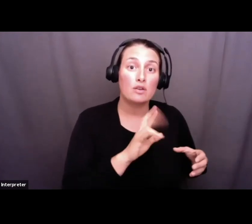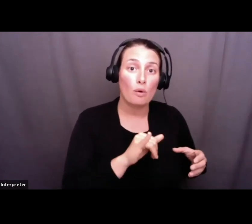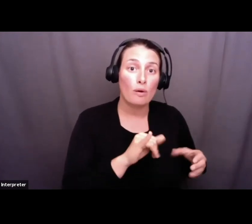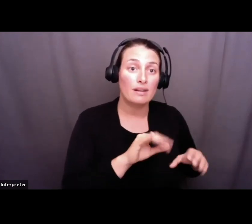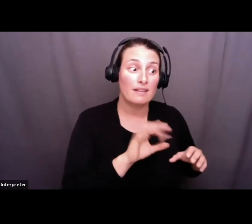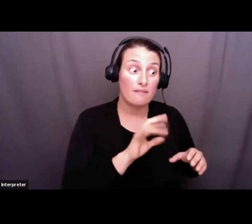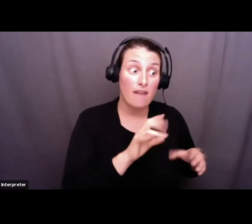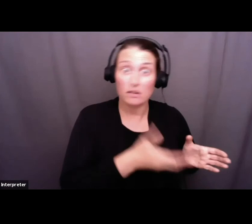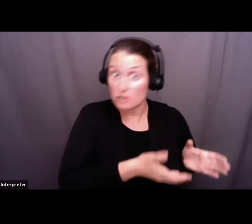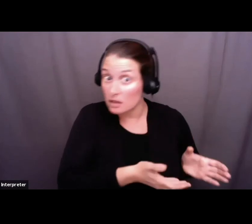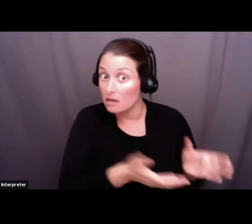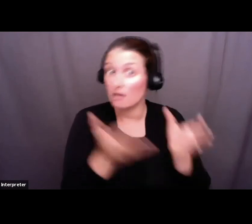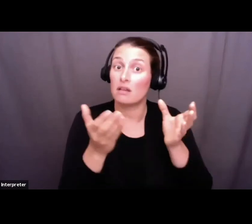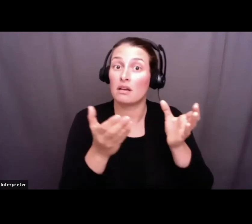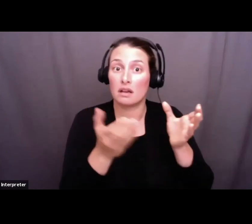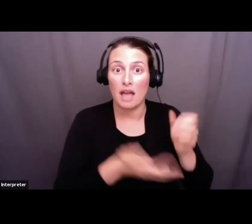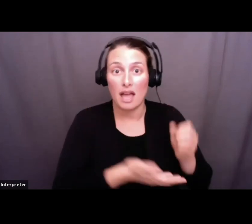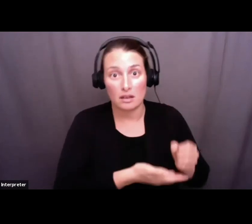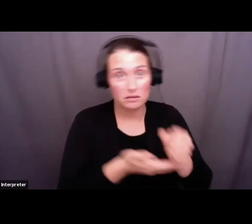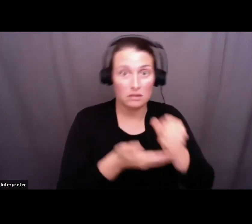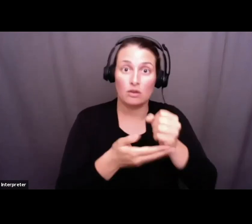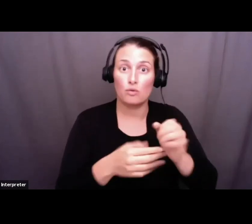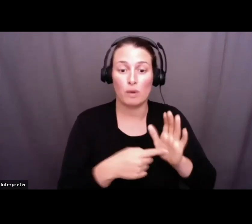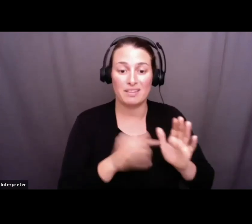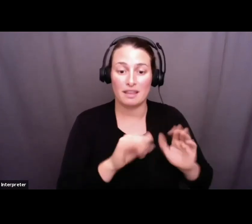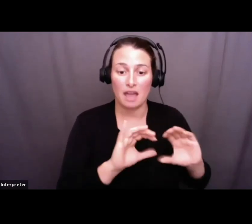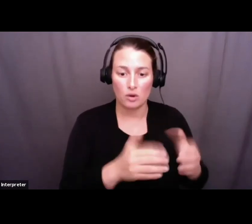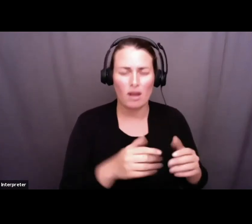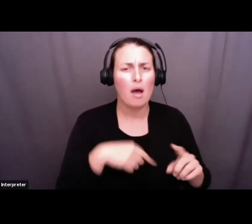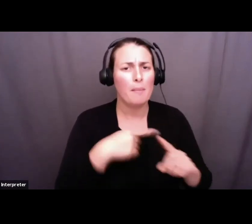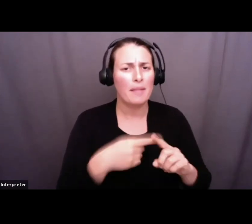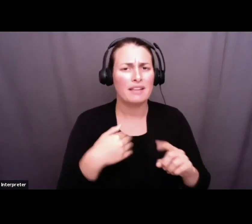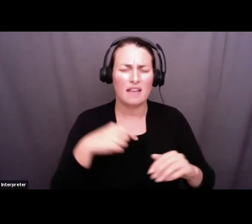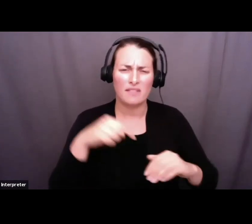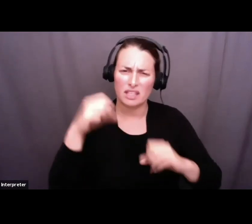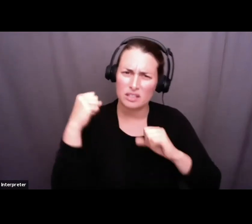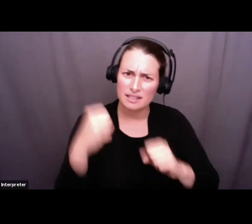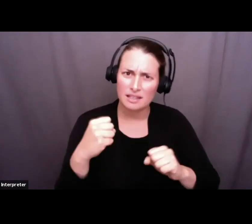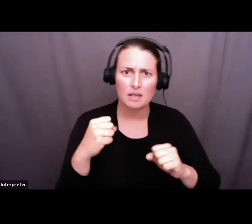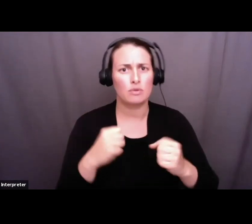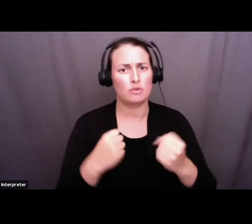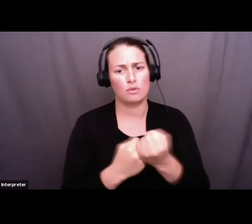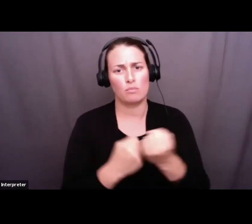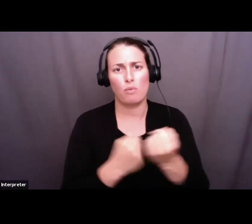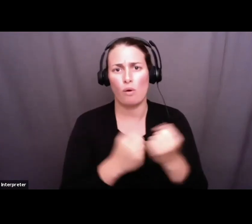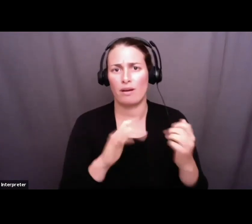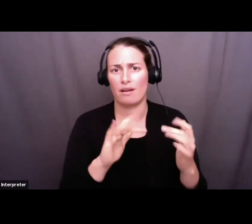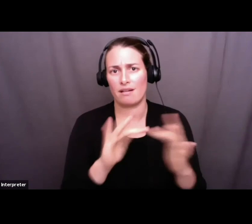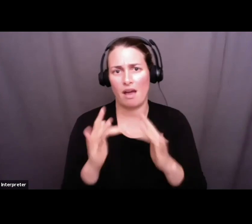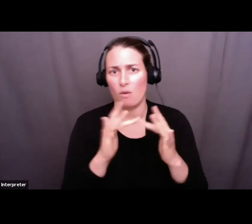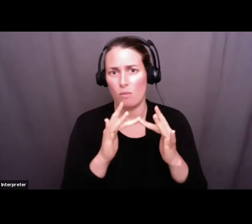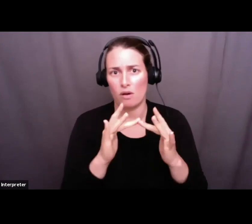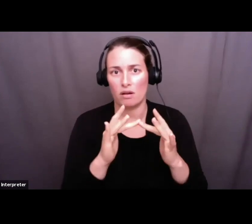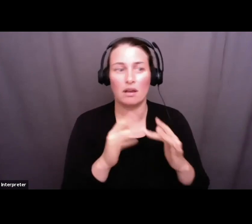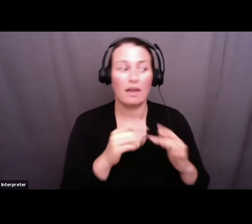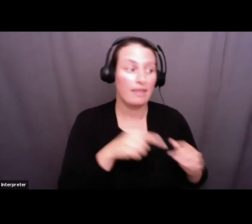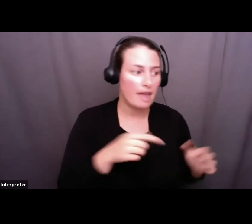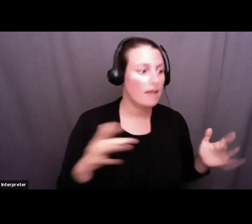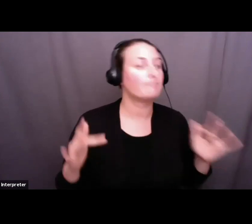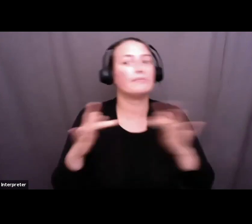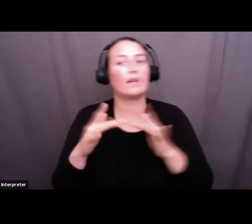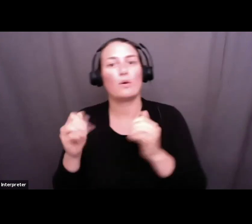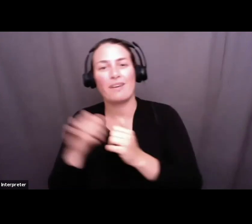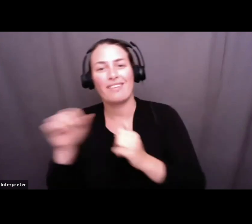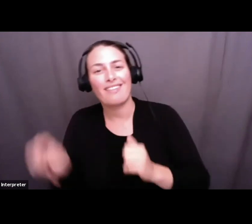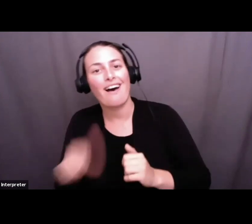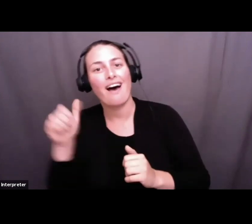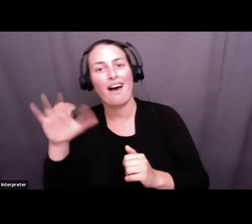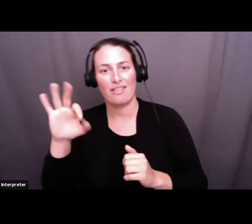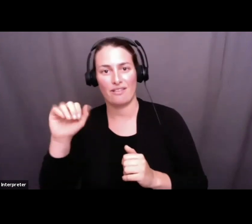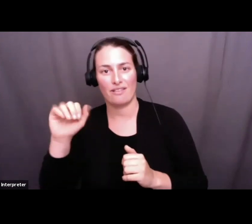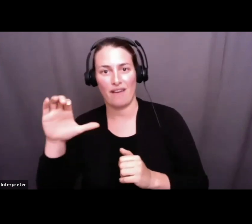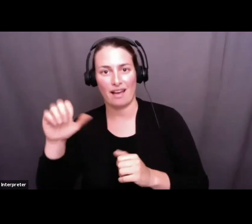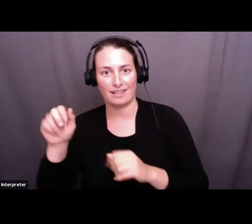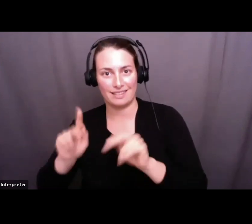a local, deep support network of other successful faculty, as well as a career development plan